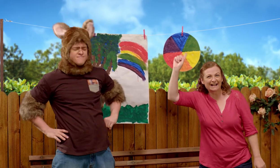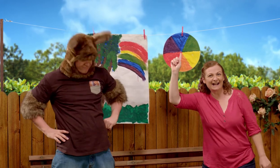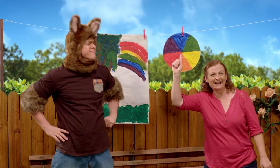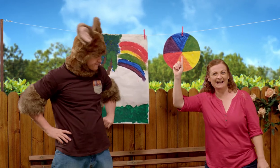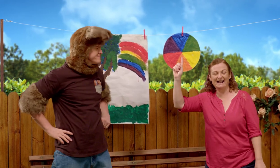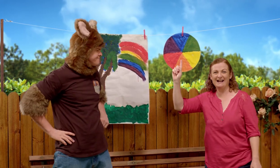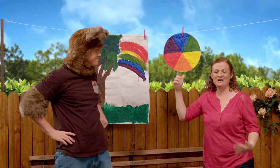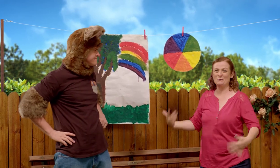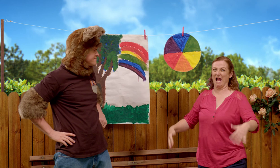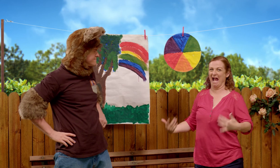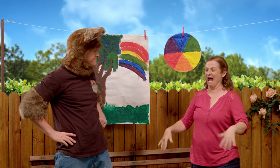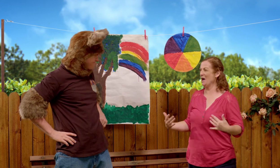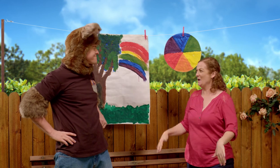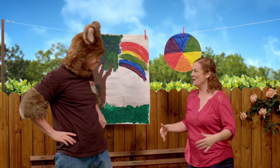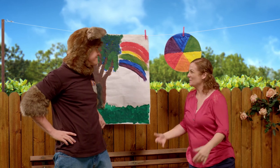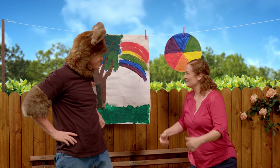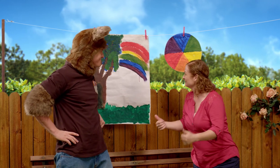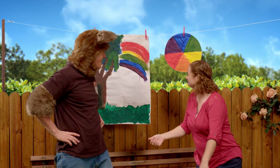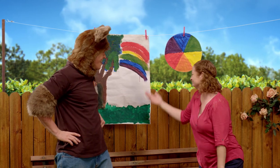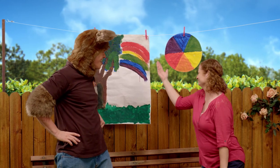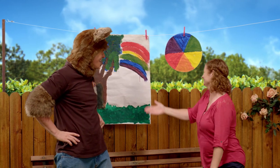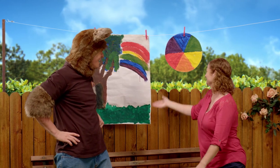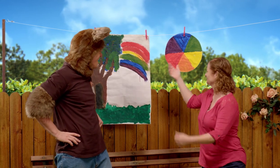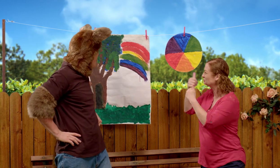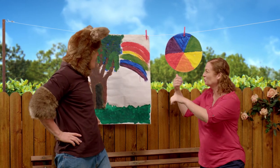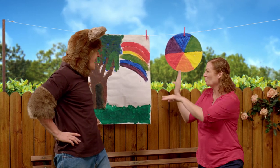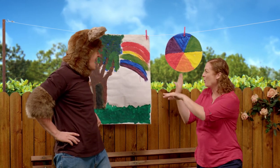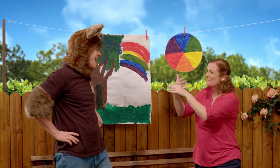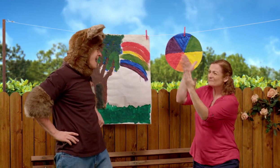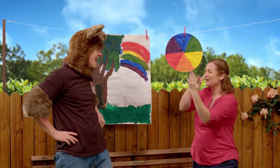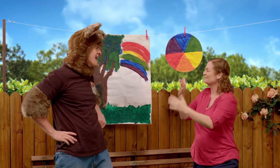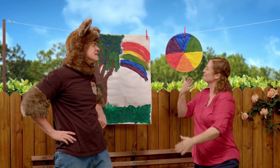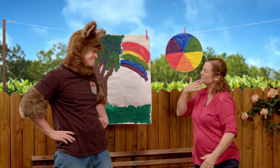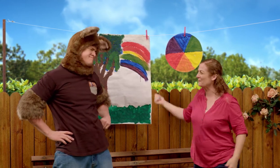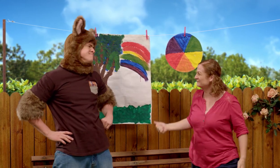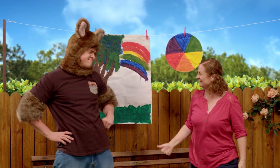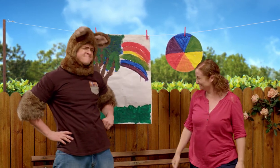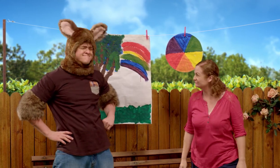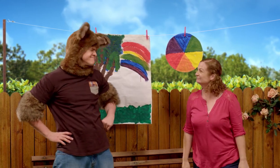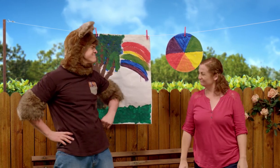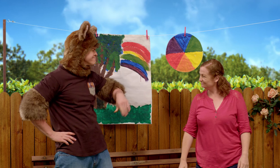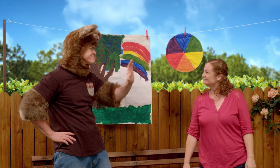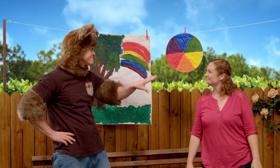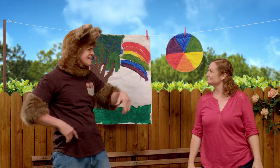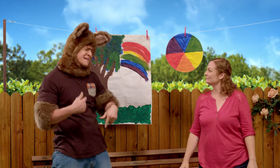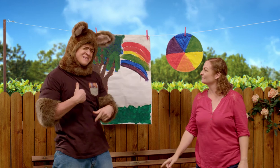Oh, wow. That is such a beautiful painting.